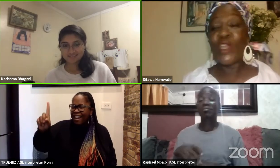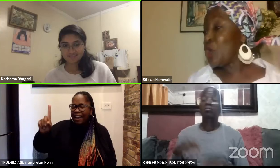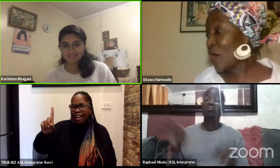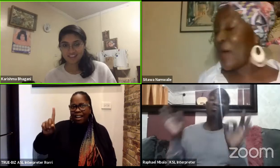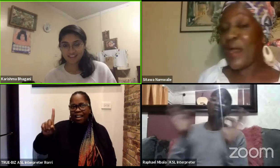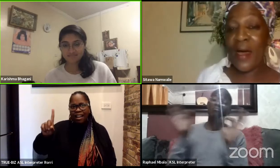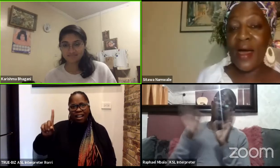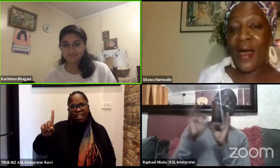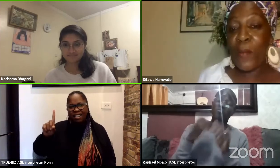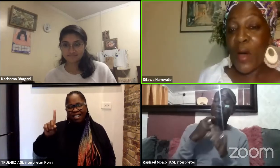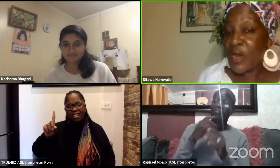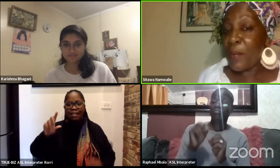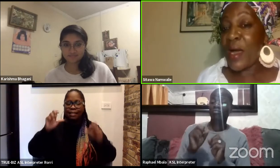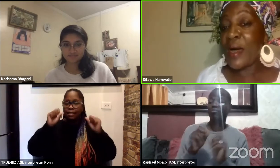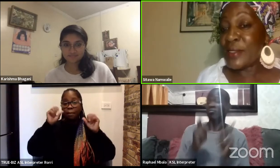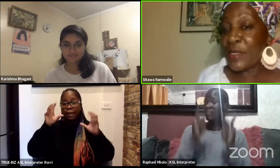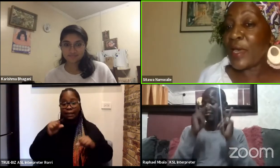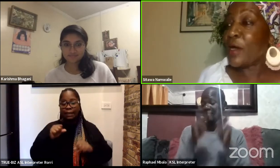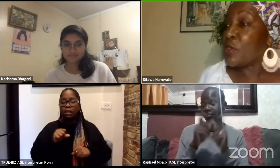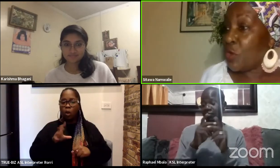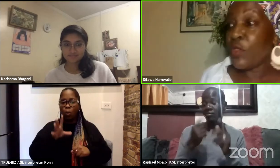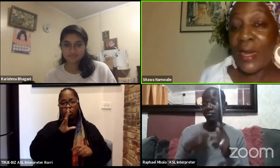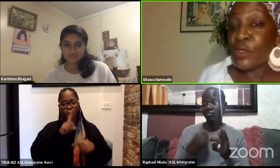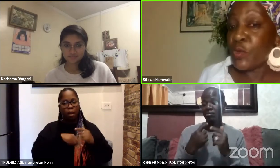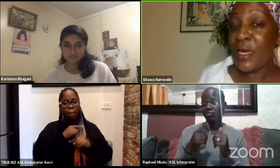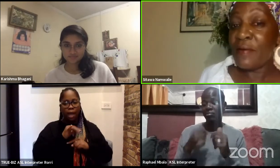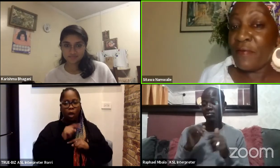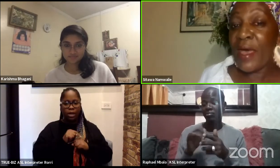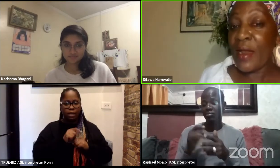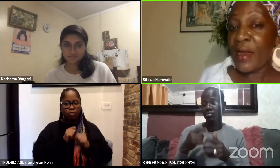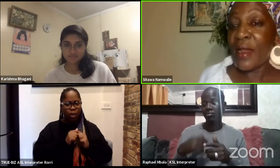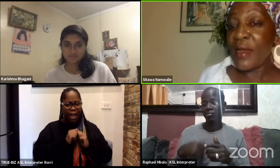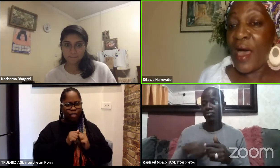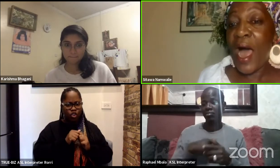we talked about it among ourselves, like, "You know, that is really unfair,